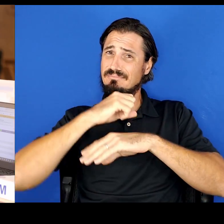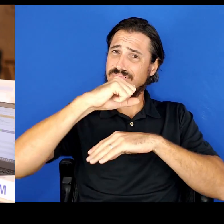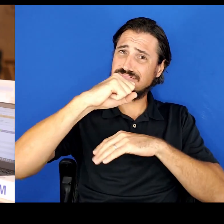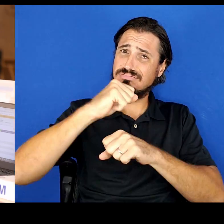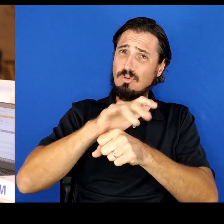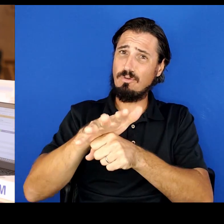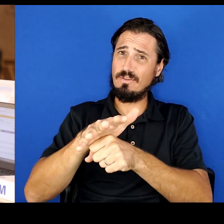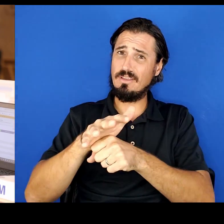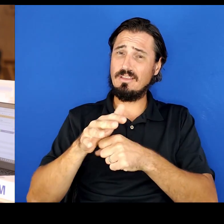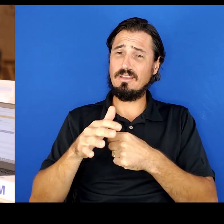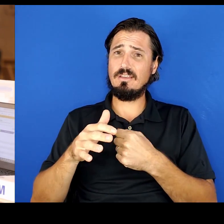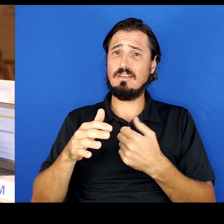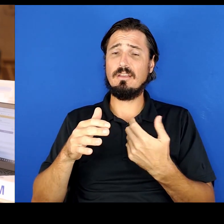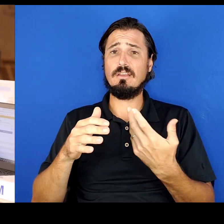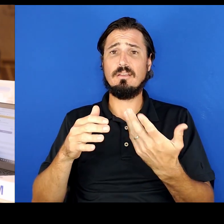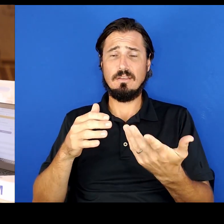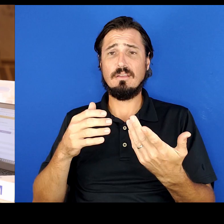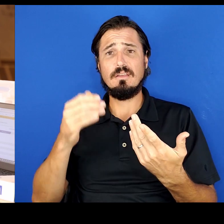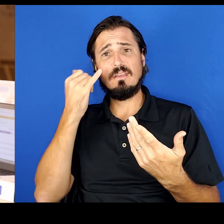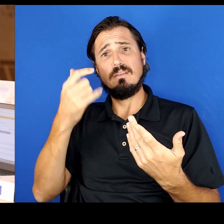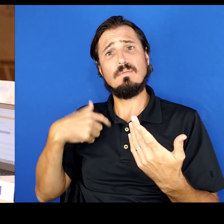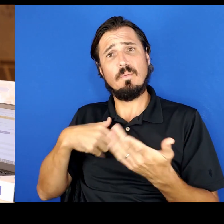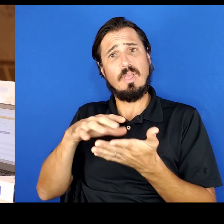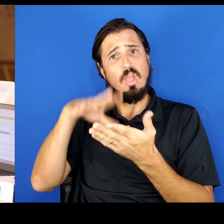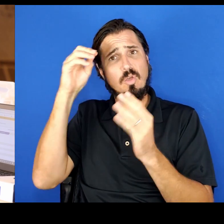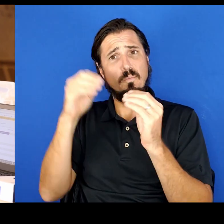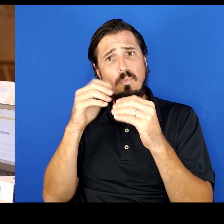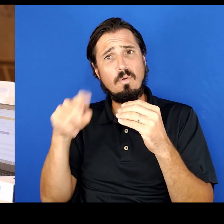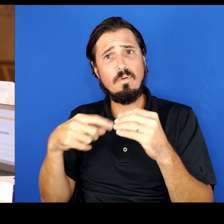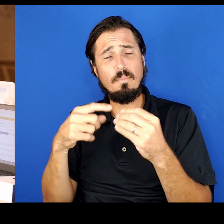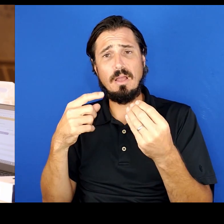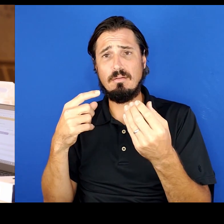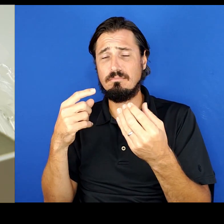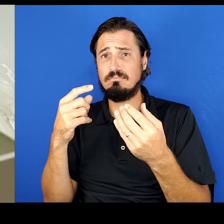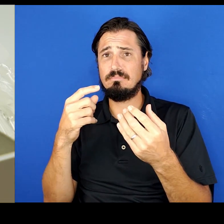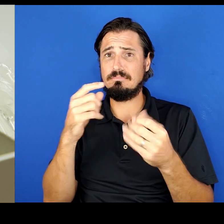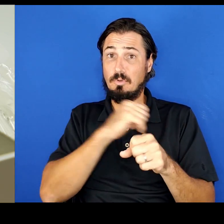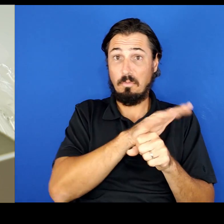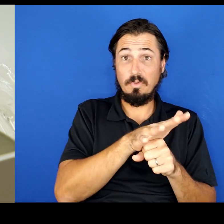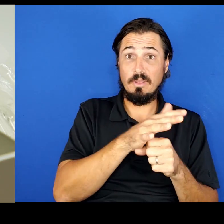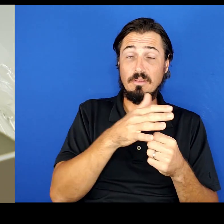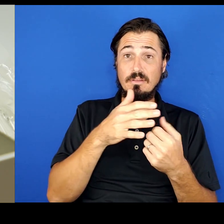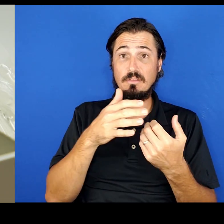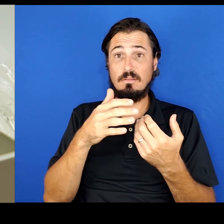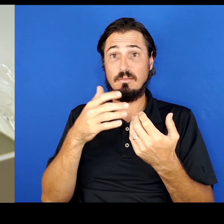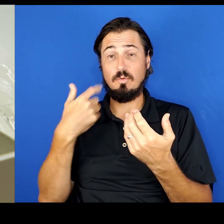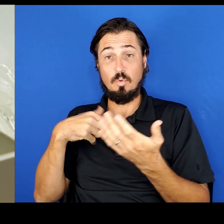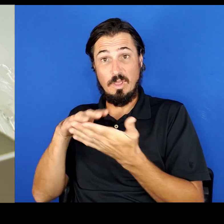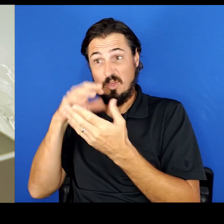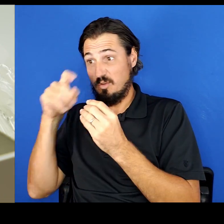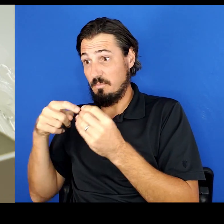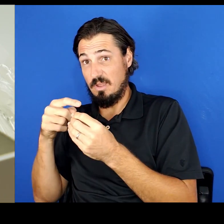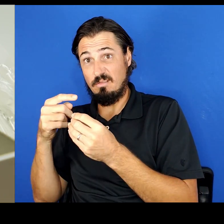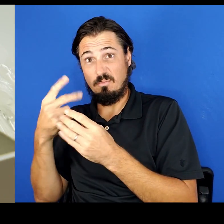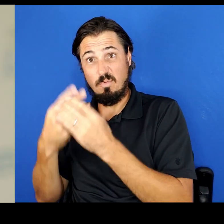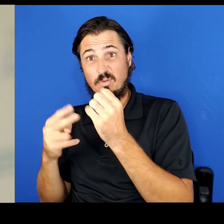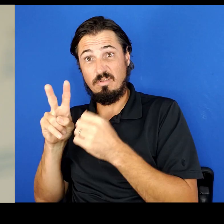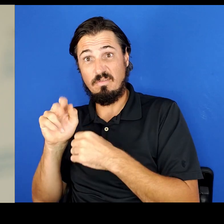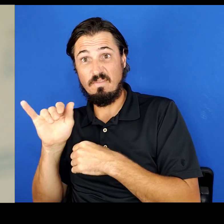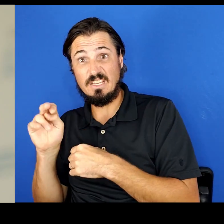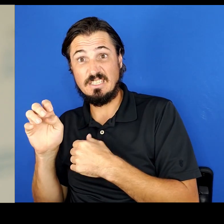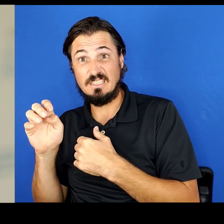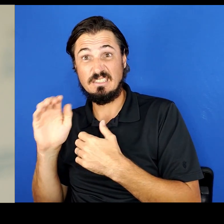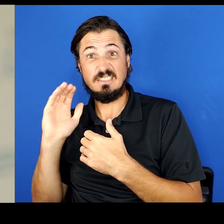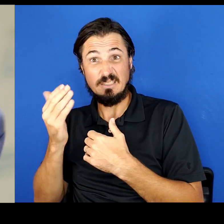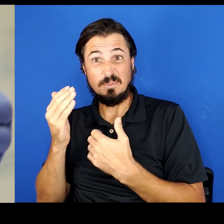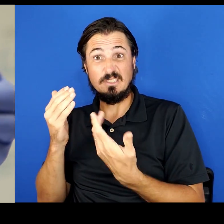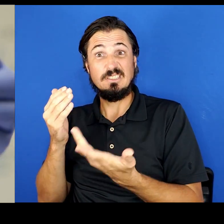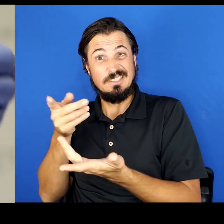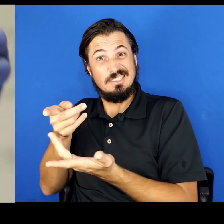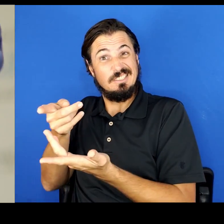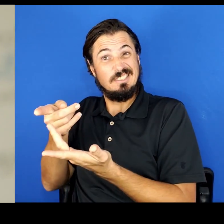The more we learn about both the disease and the vaccines, the clearer the balance is, in my opinion, on the side of being vaccinated